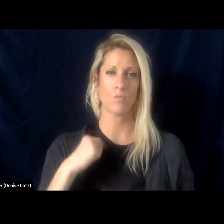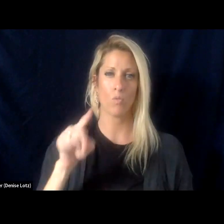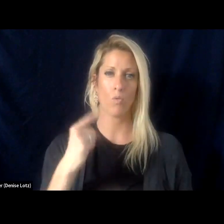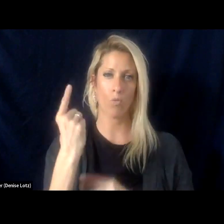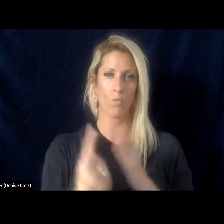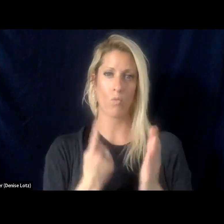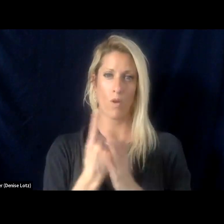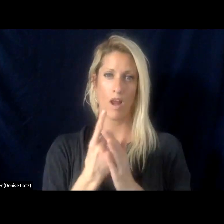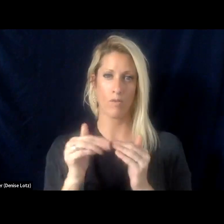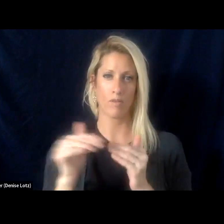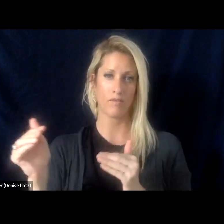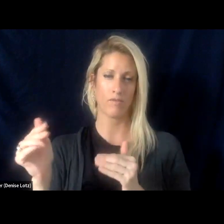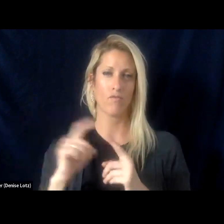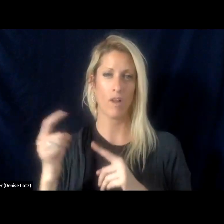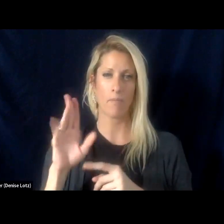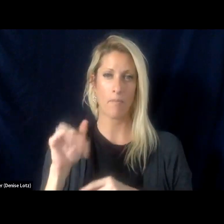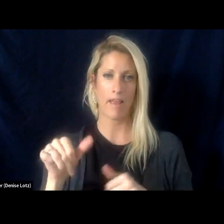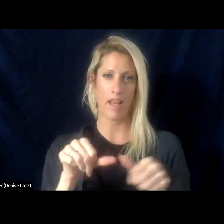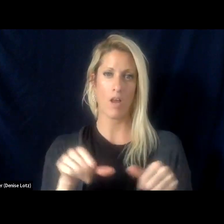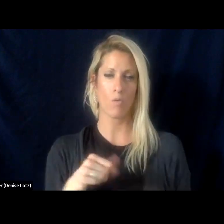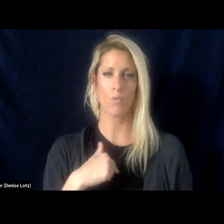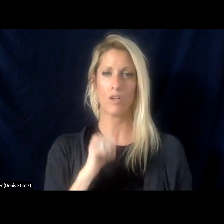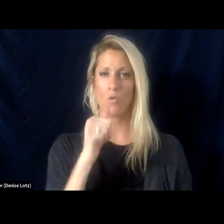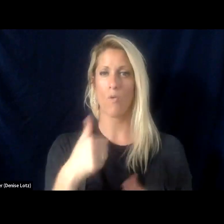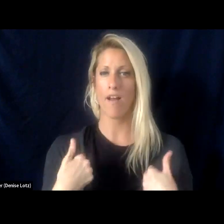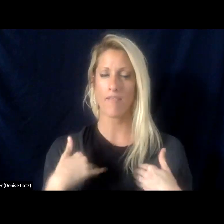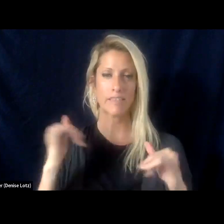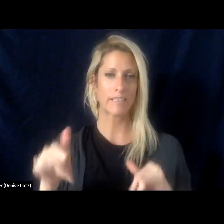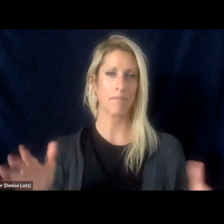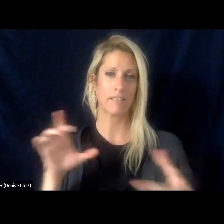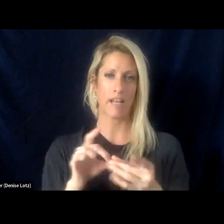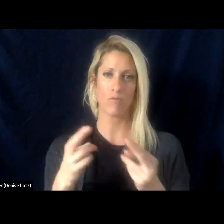outside of the bay area, and we do not have the same connectivity resources that Silicon